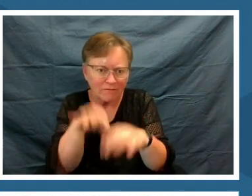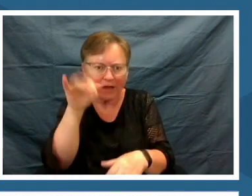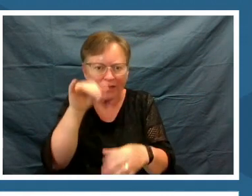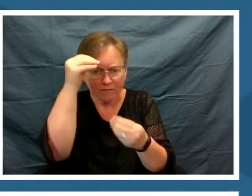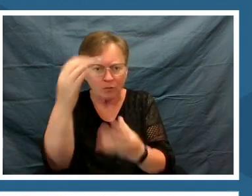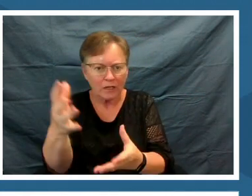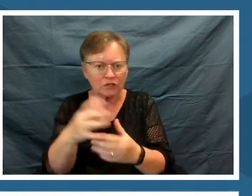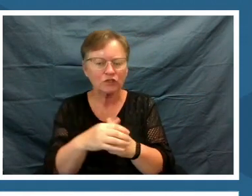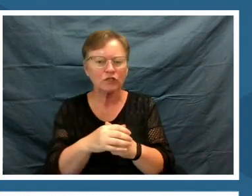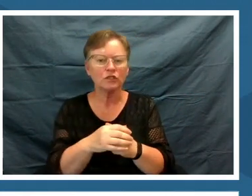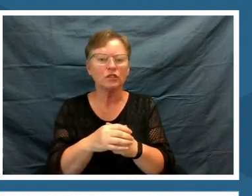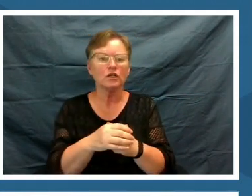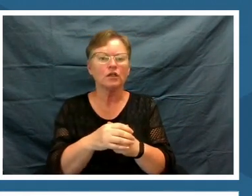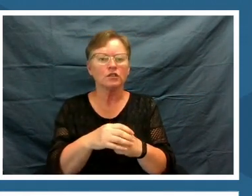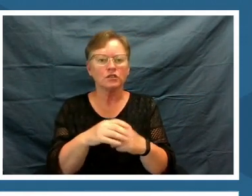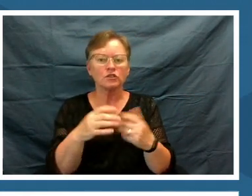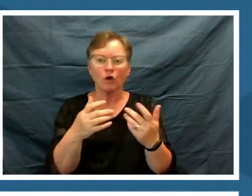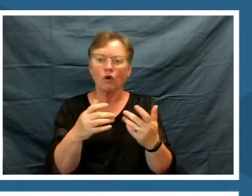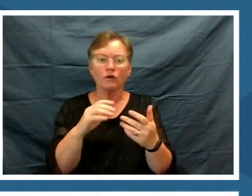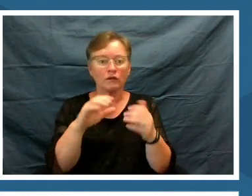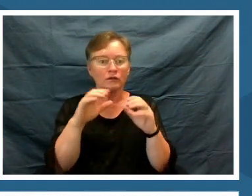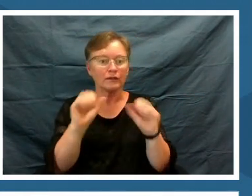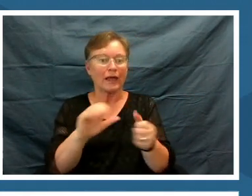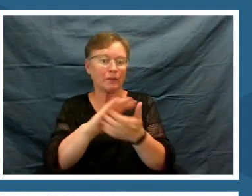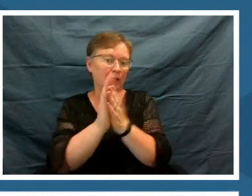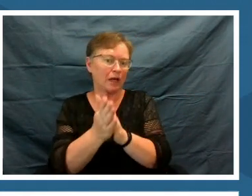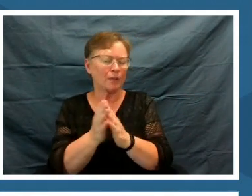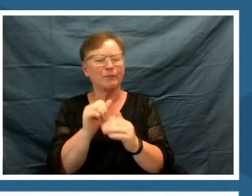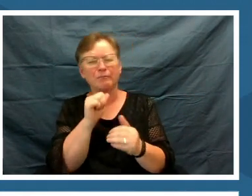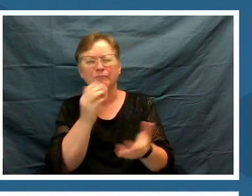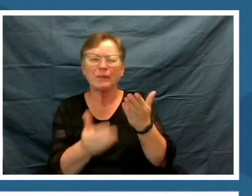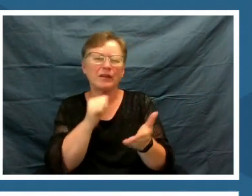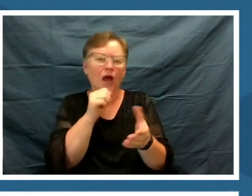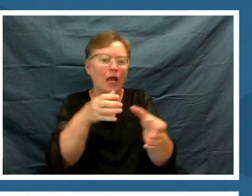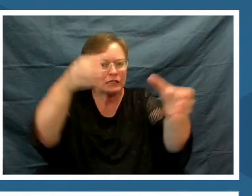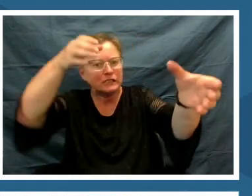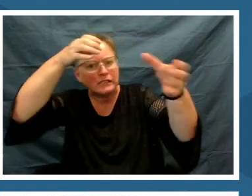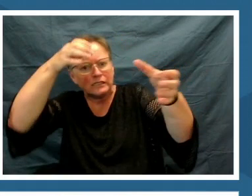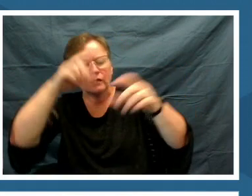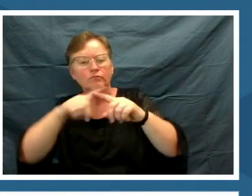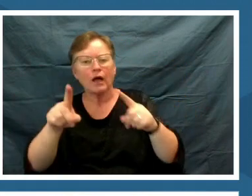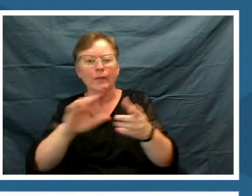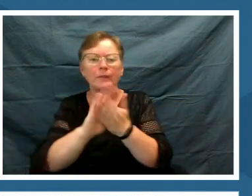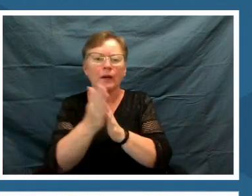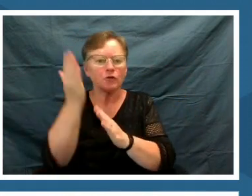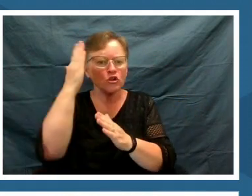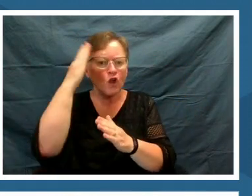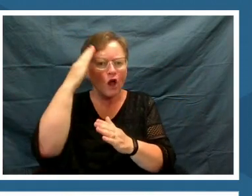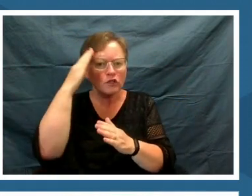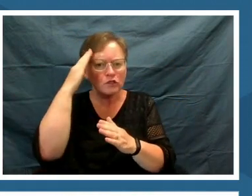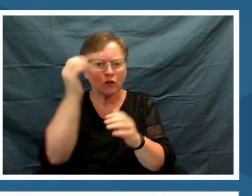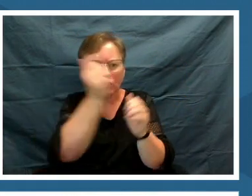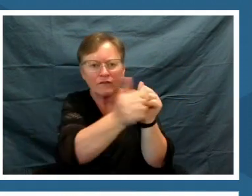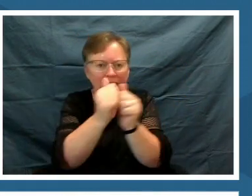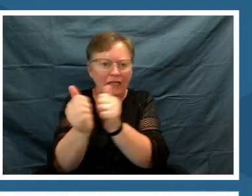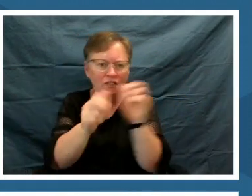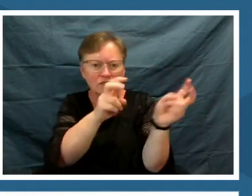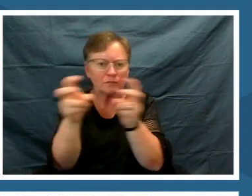knowledgeable in all of these transdisciplinary topics and that is the heart of this because that